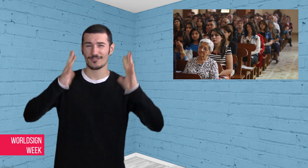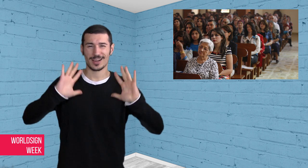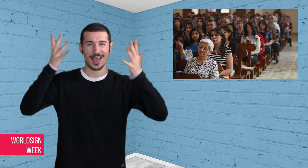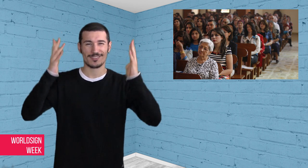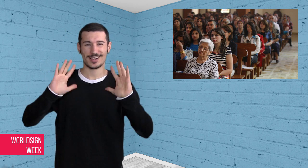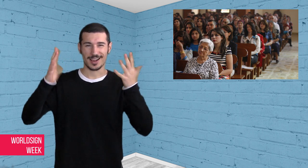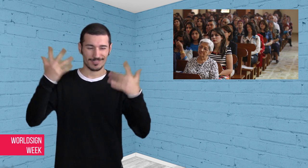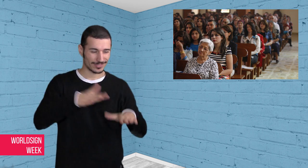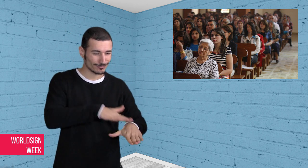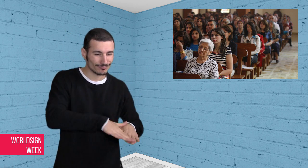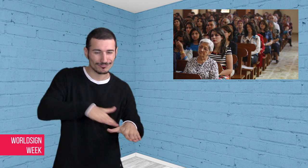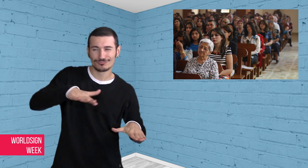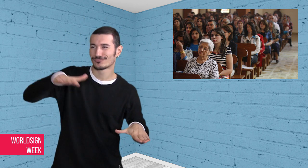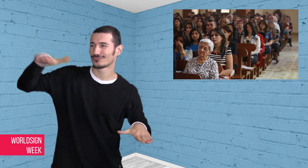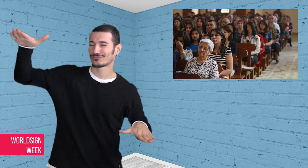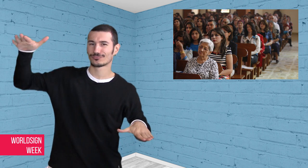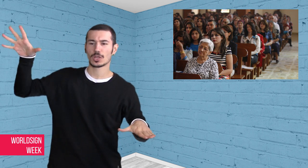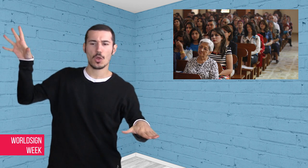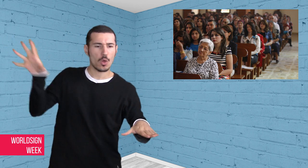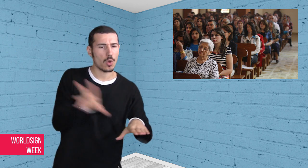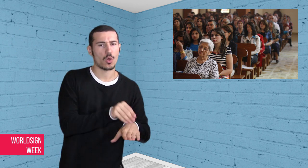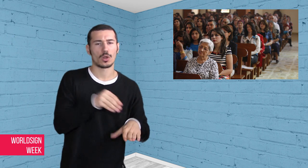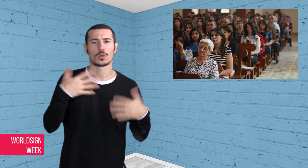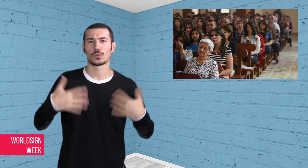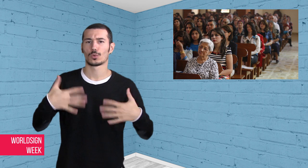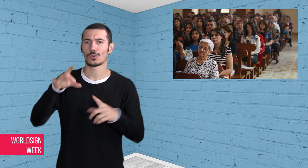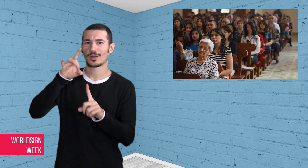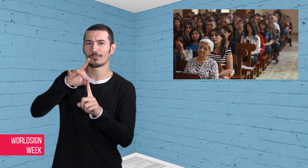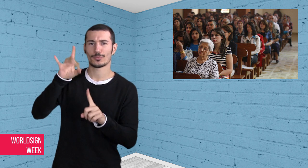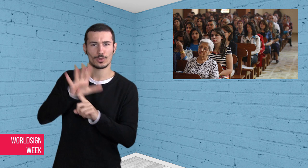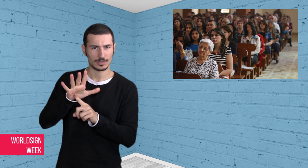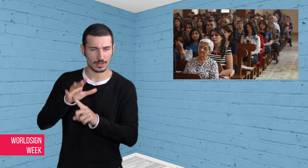Any Catholic woman who aborted would be